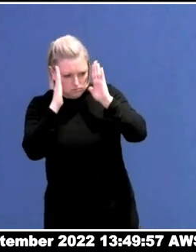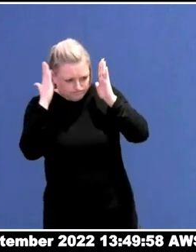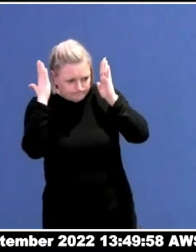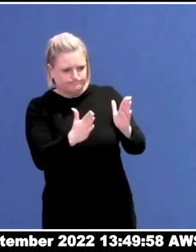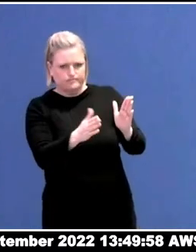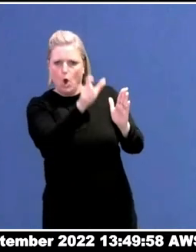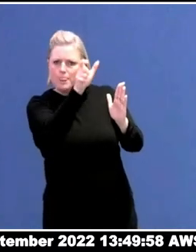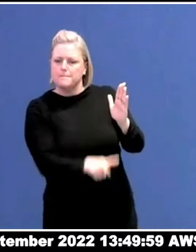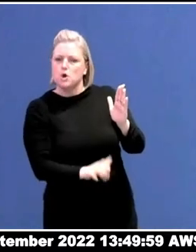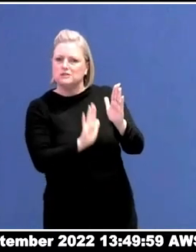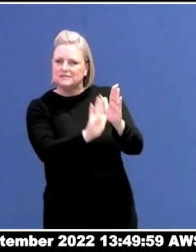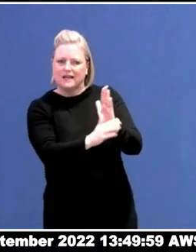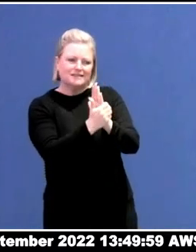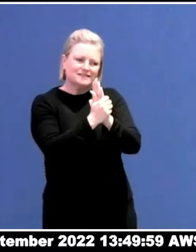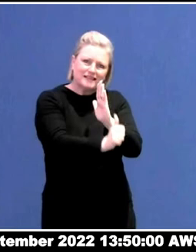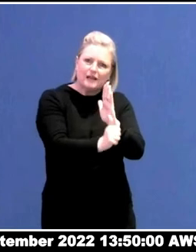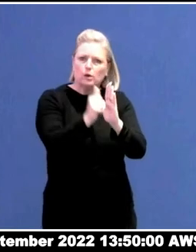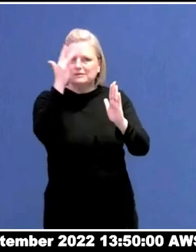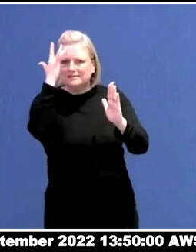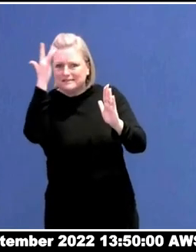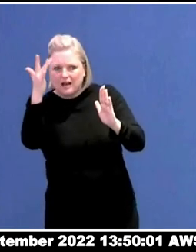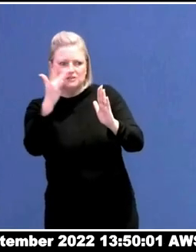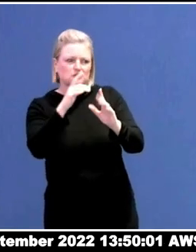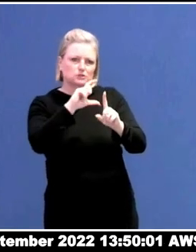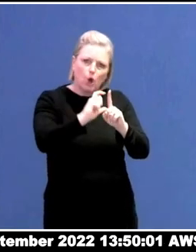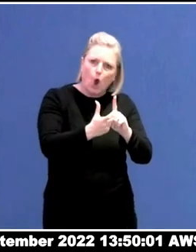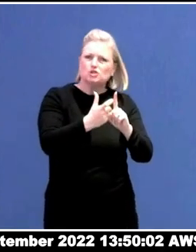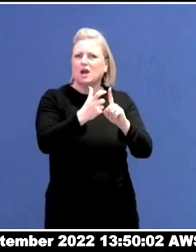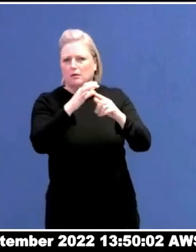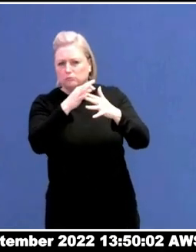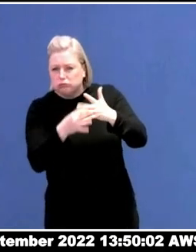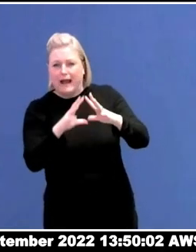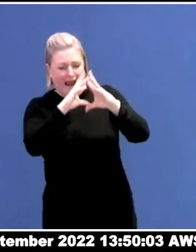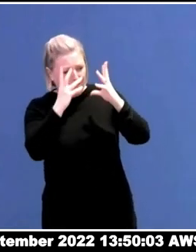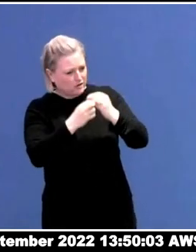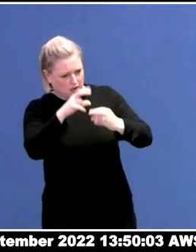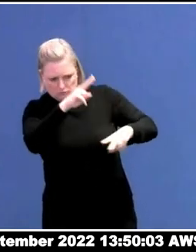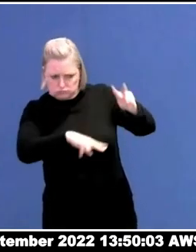psychologists and culturally safe practitioners. A holistic response.